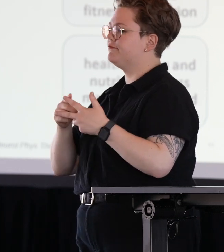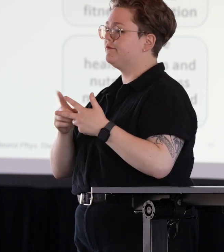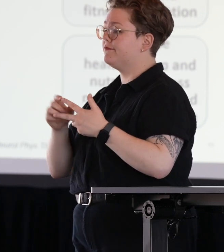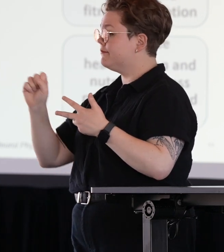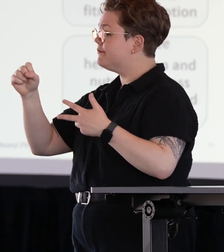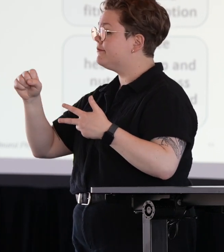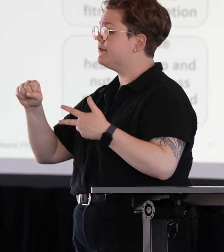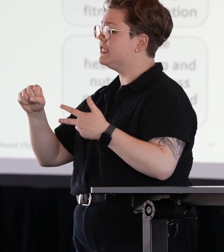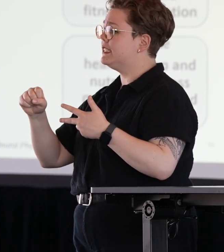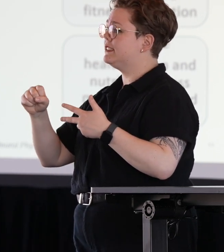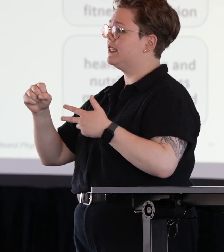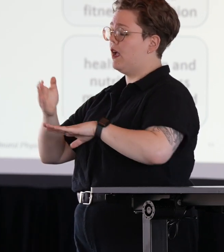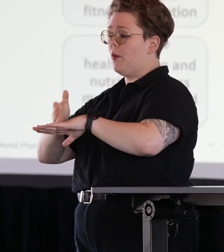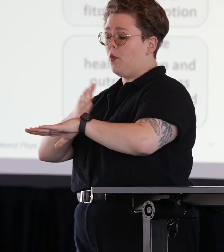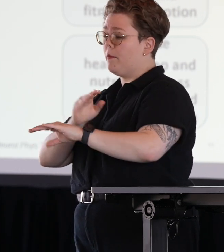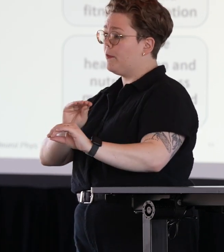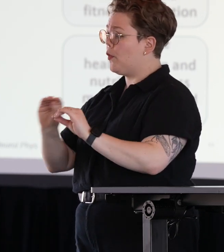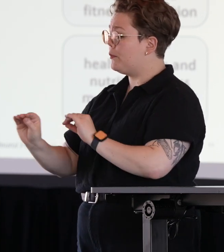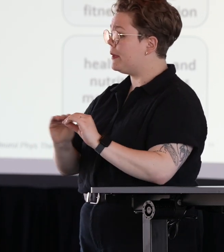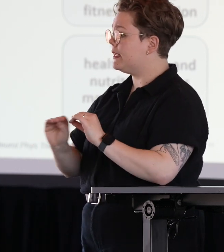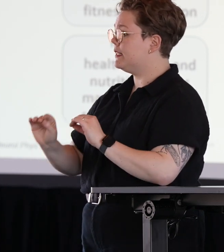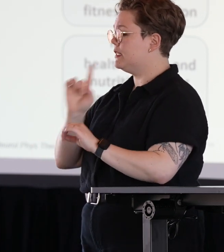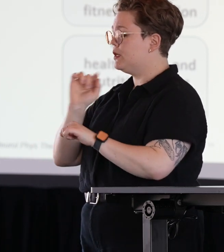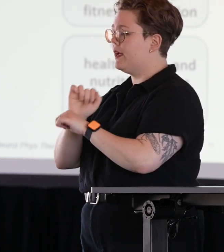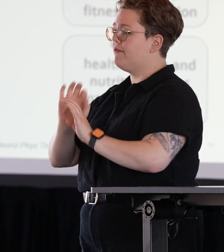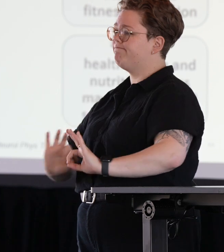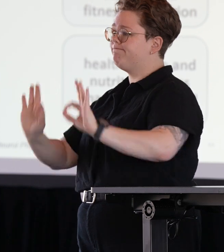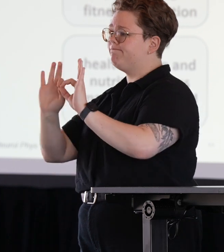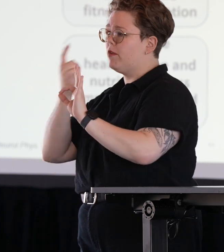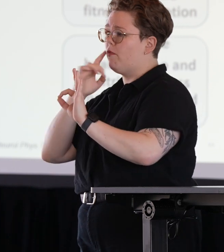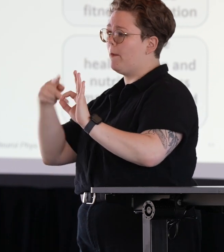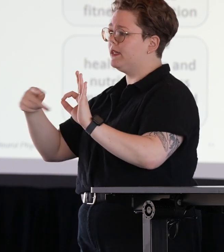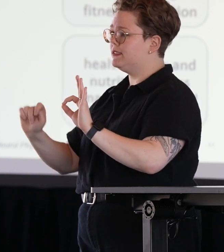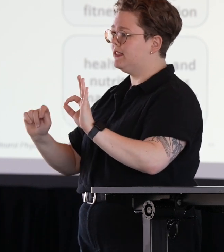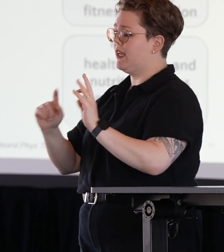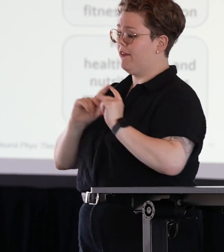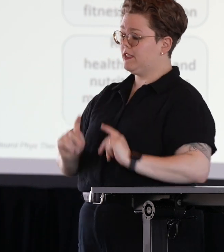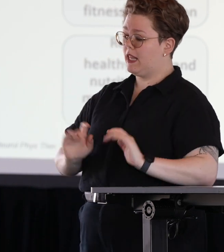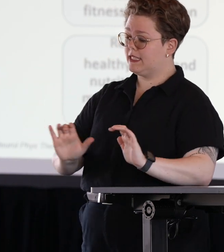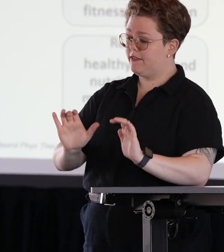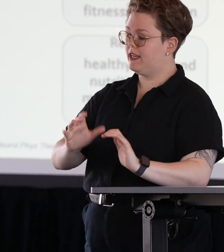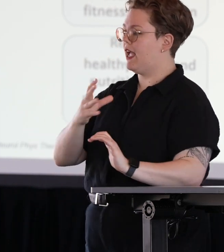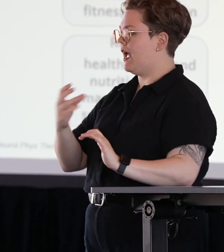optimizing movement as a cornerstone of PT, and that includes physical activity and fitness promotion. And then